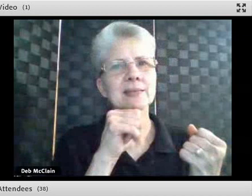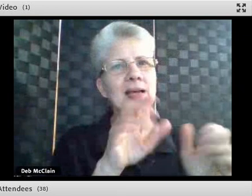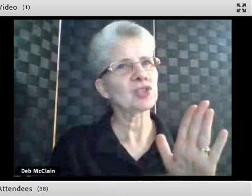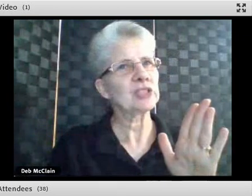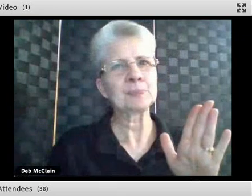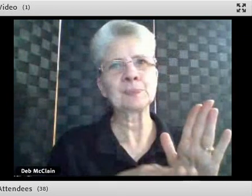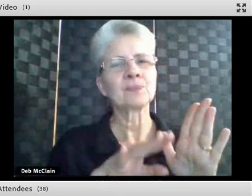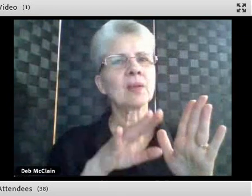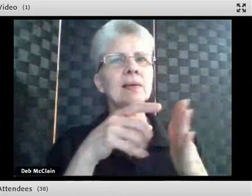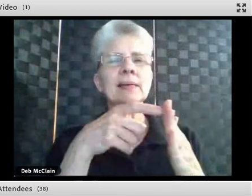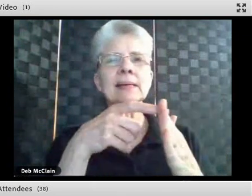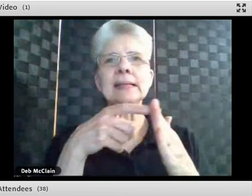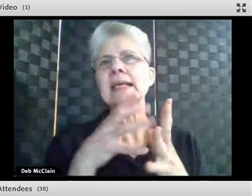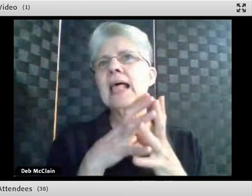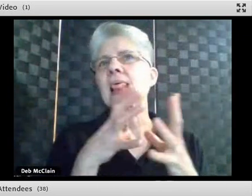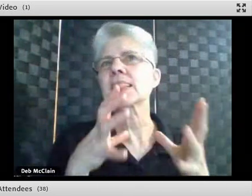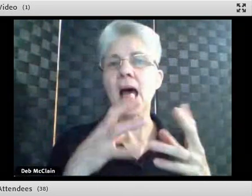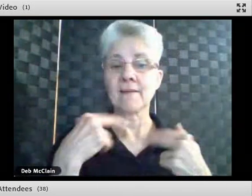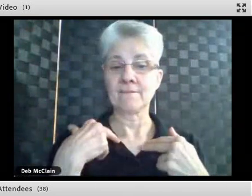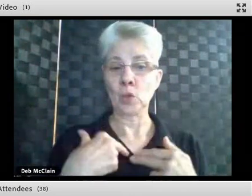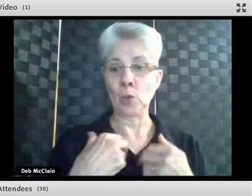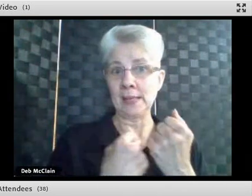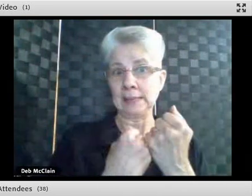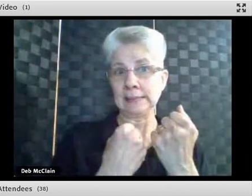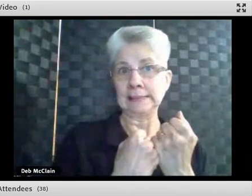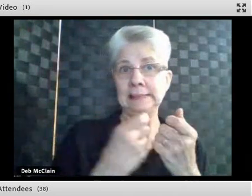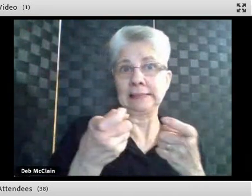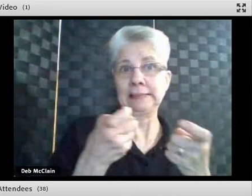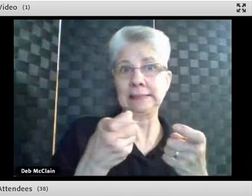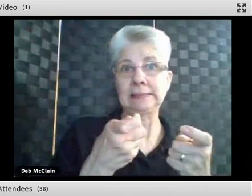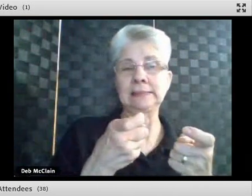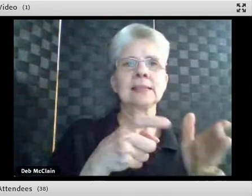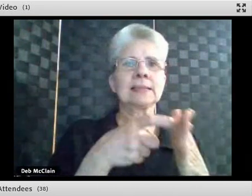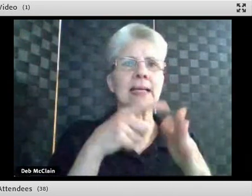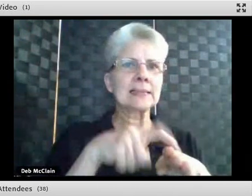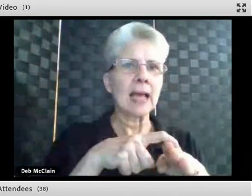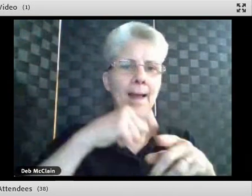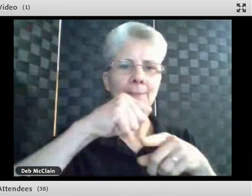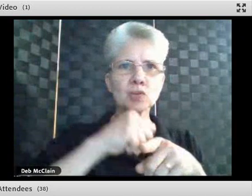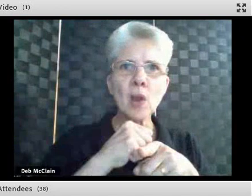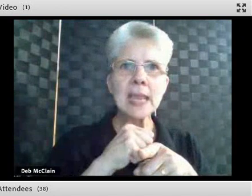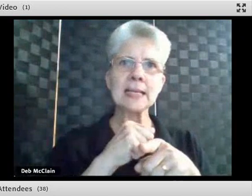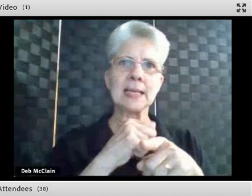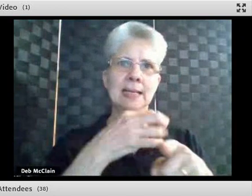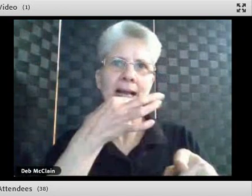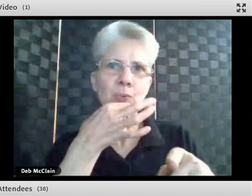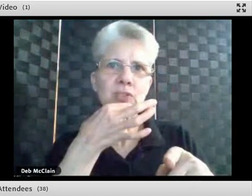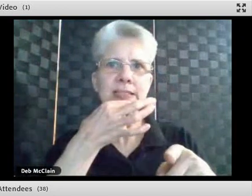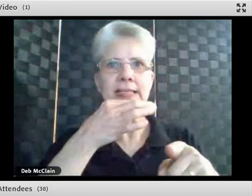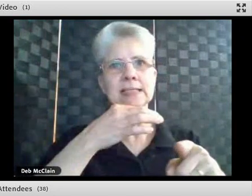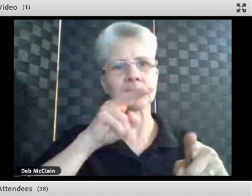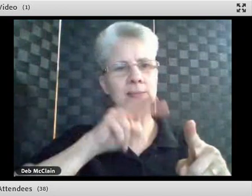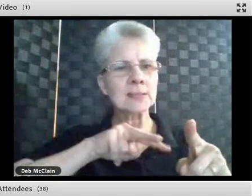It takes a lot of human resources. It takes time. It takes training, and it takes expertise to do this properly.